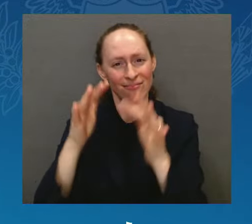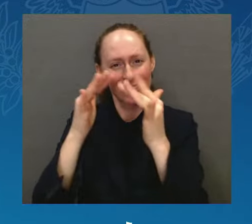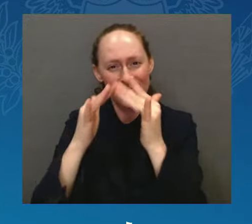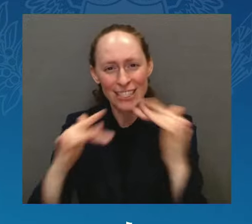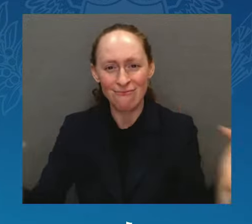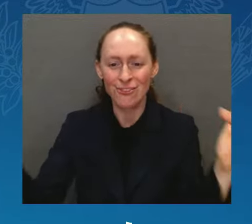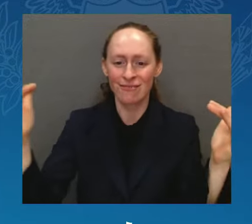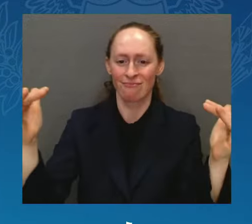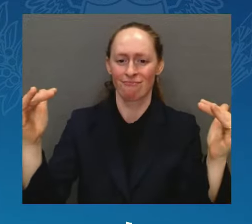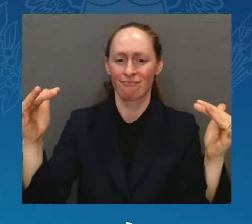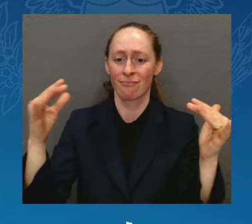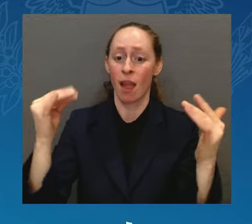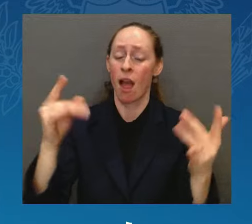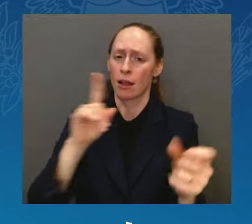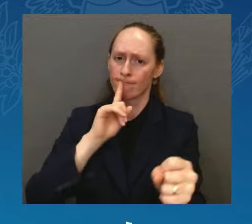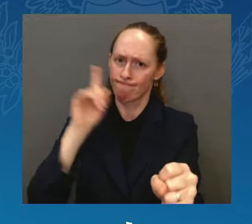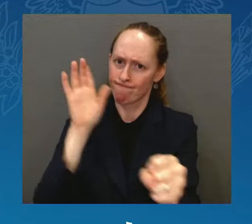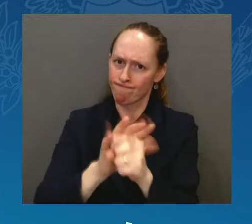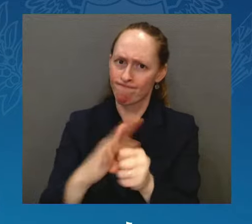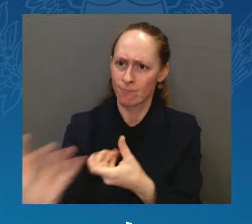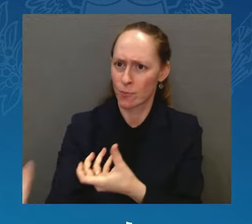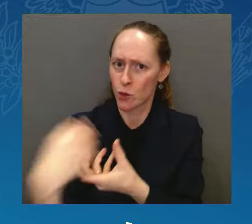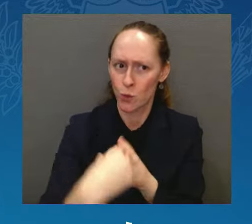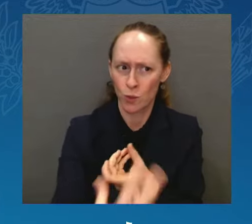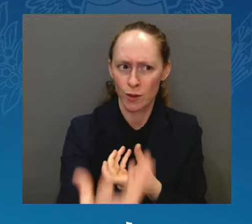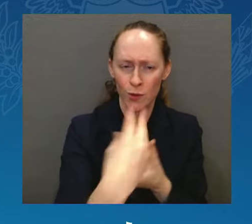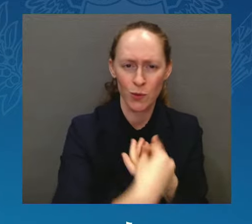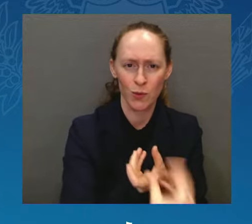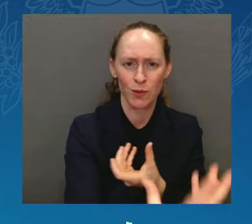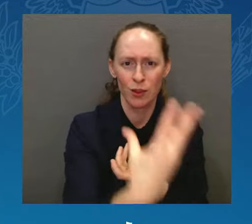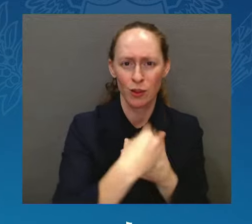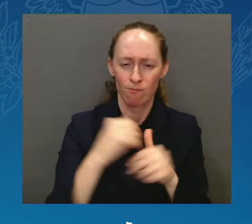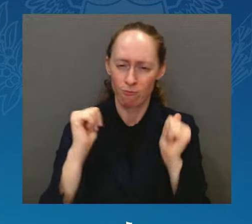and the importance of equity. Yes, I just did do DEI.